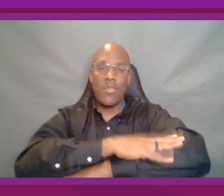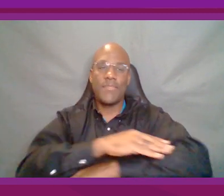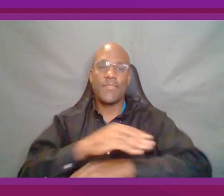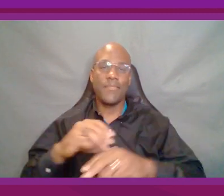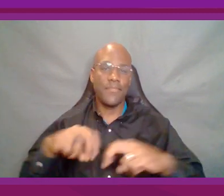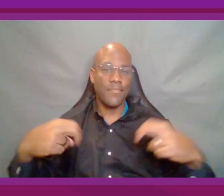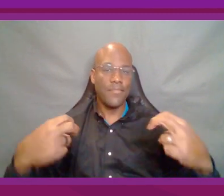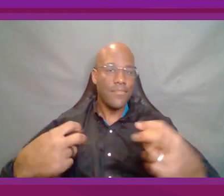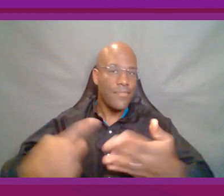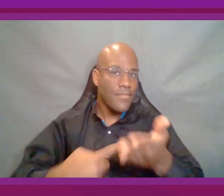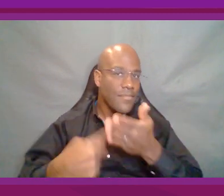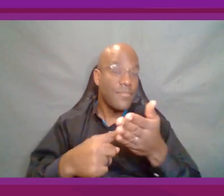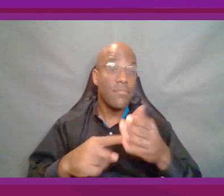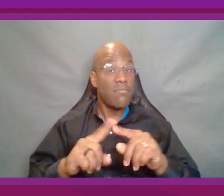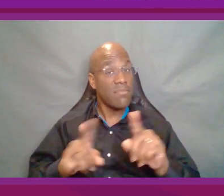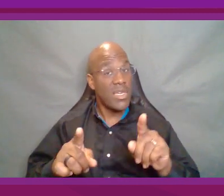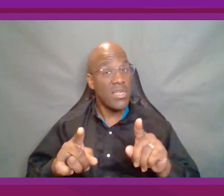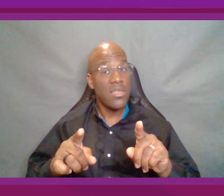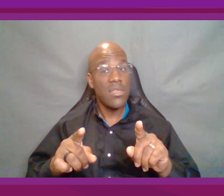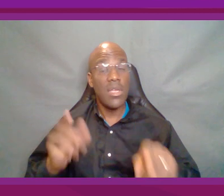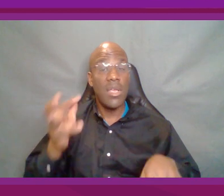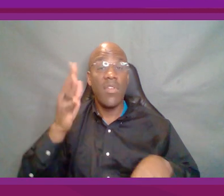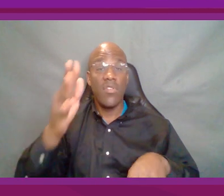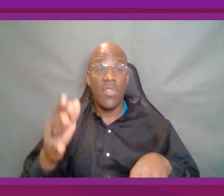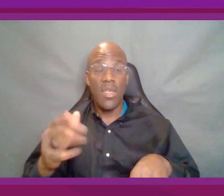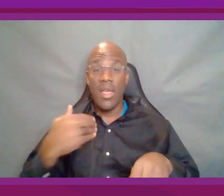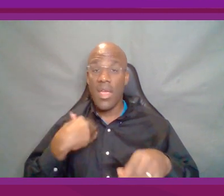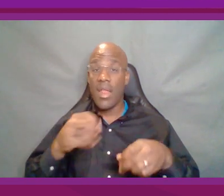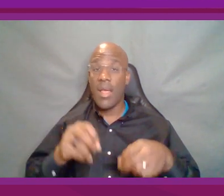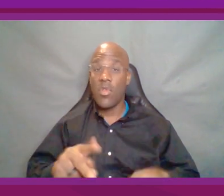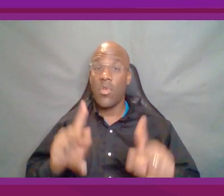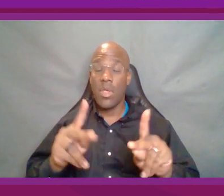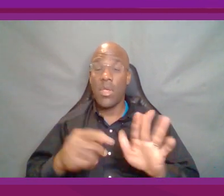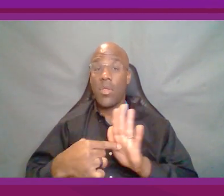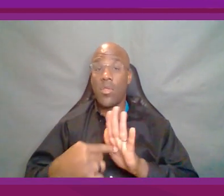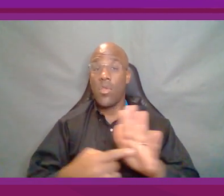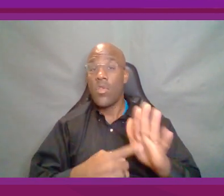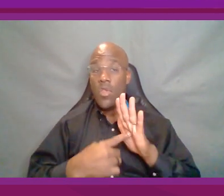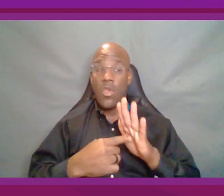when it was an opportunity to showcase the organizations that were committed to disability inclusion, to be able to tokenize and say I'm checking the box, I have this